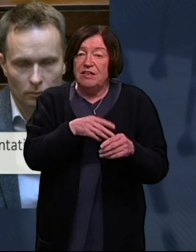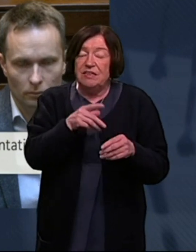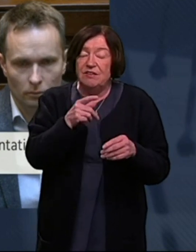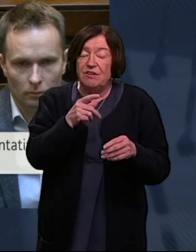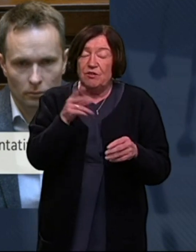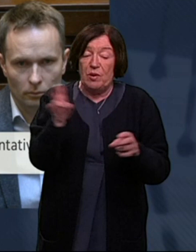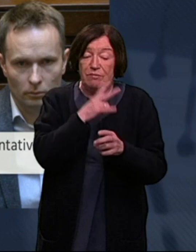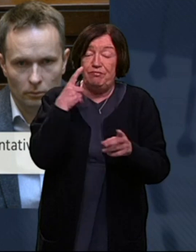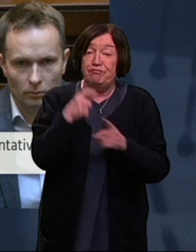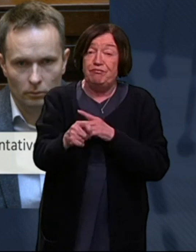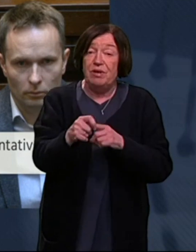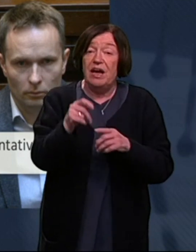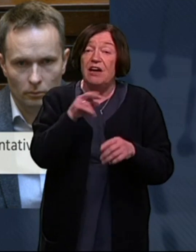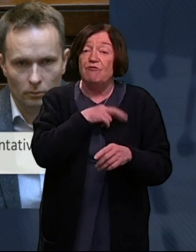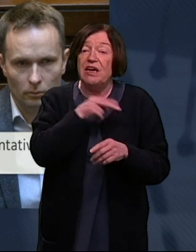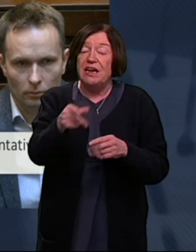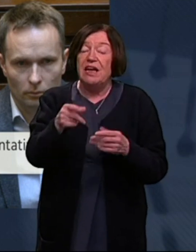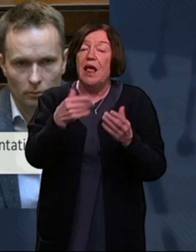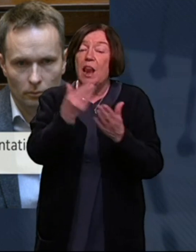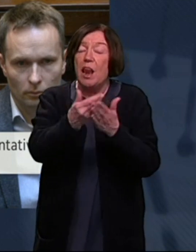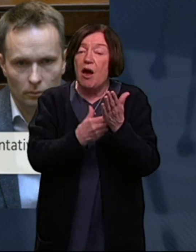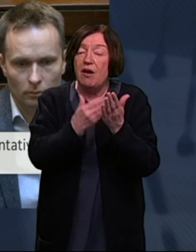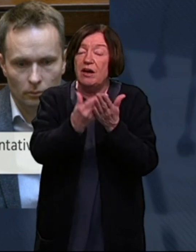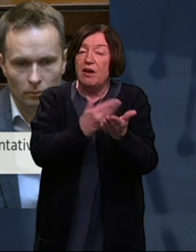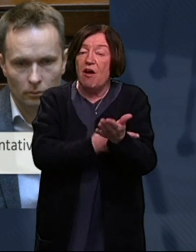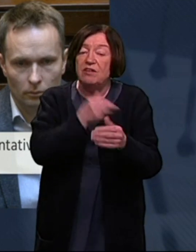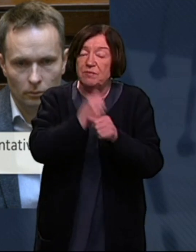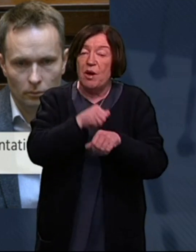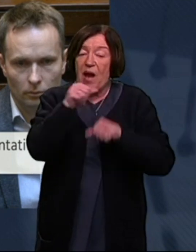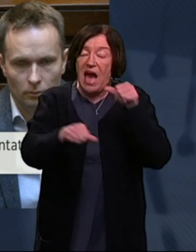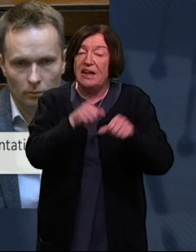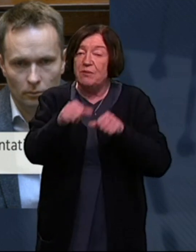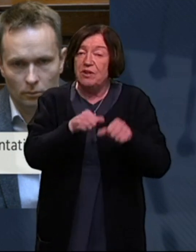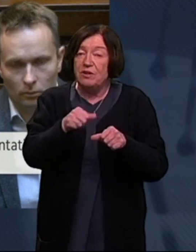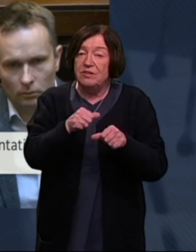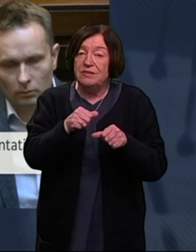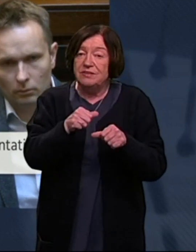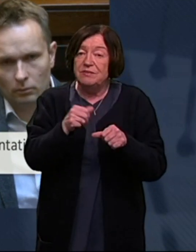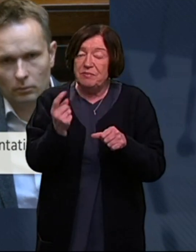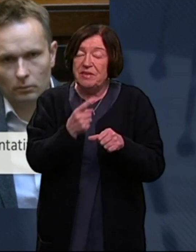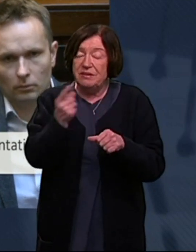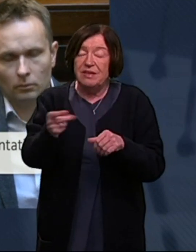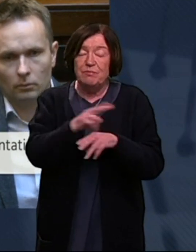Clearly, existing laws on animal welfare need to be enforced. That, however, is not enough.